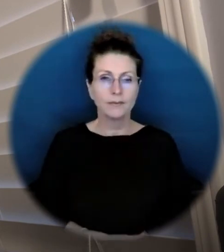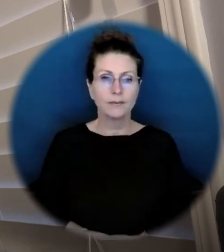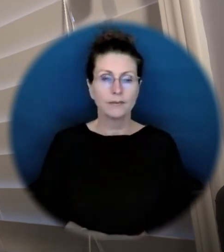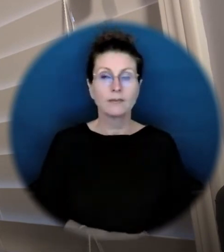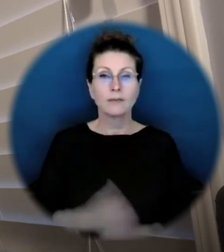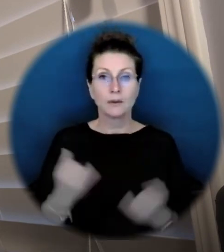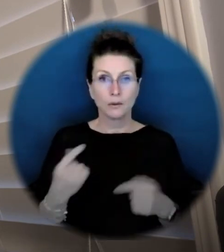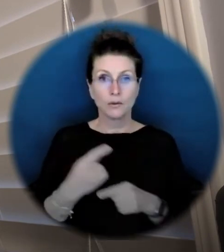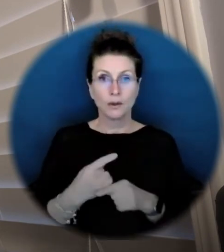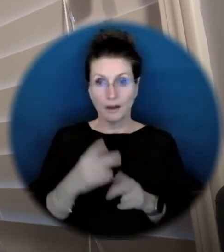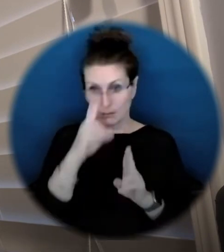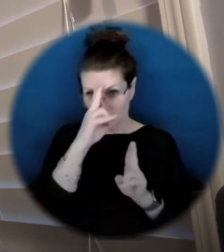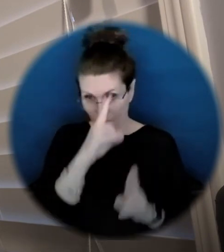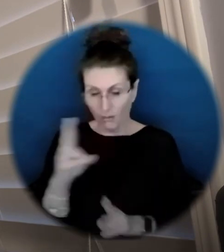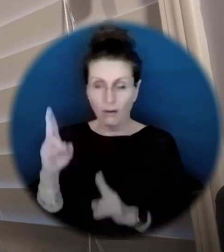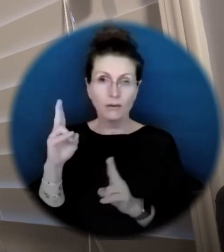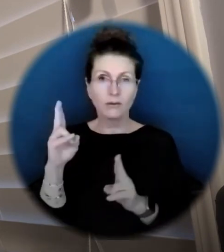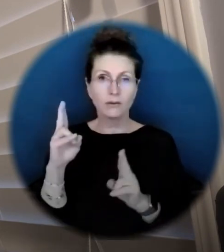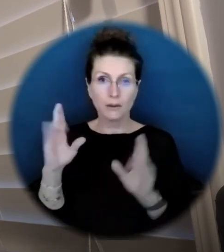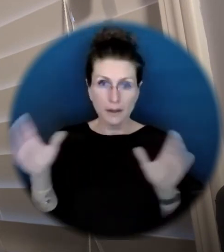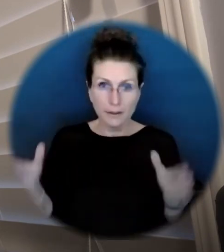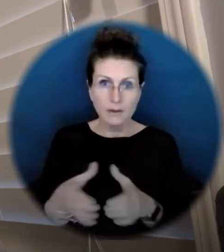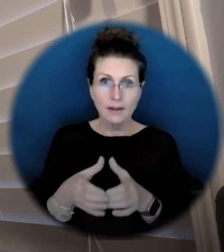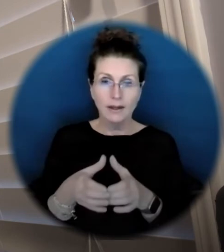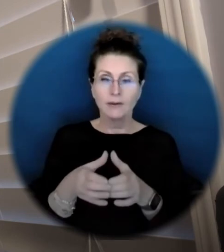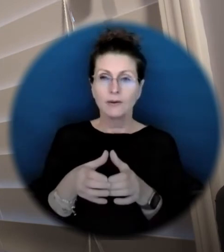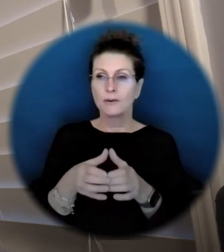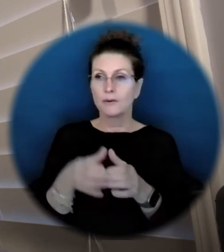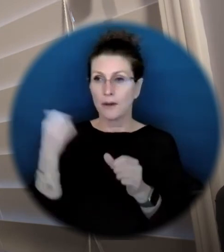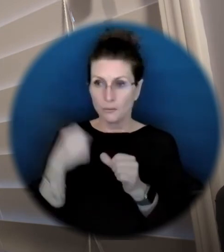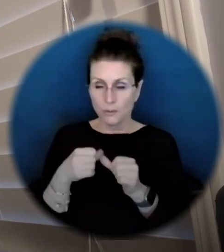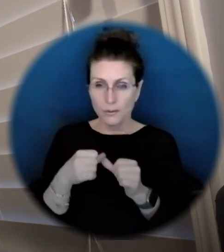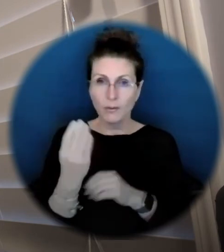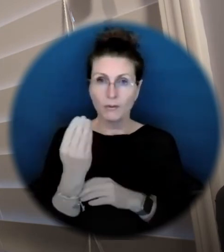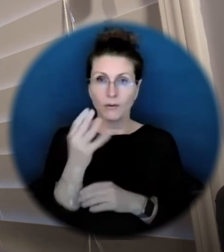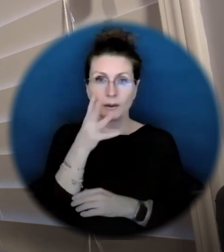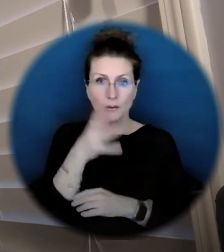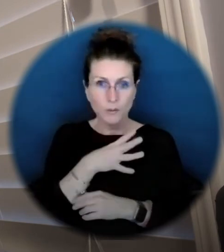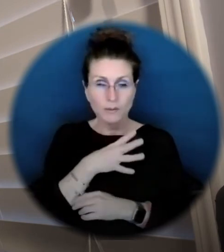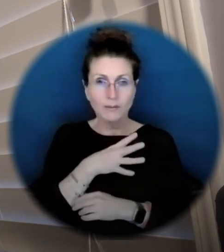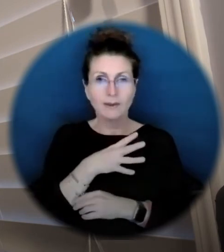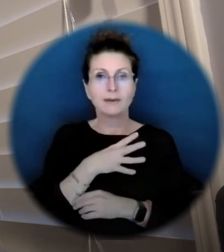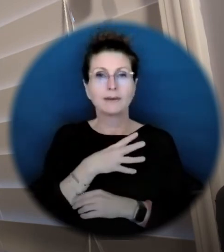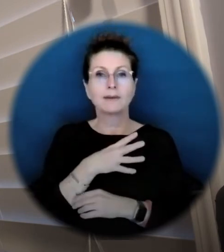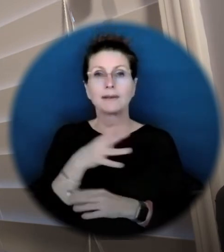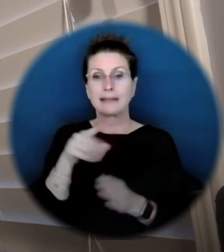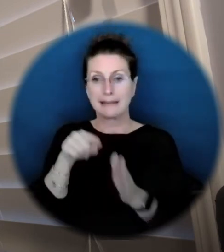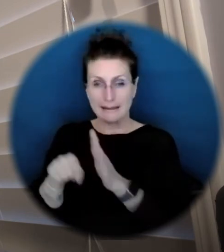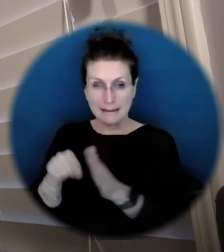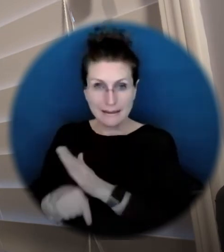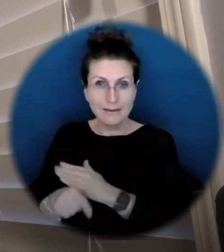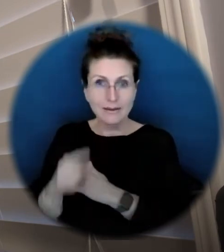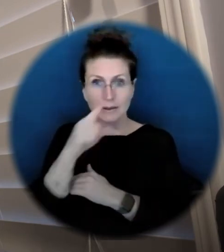A day to honor, commemorate and memorialize the 14 young women whose lives were cut short due to a senseless act